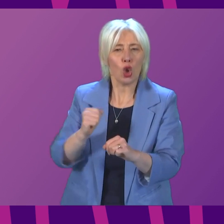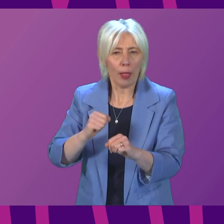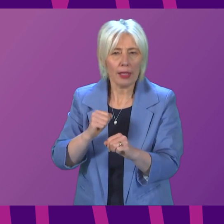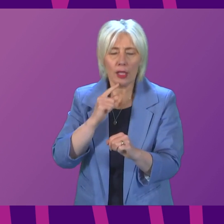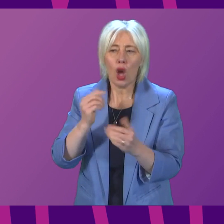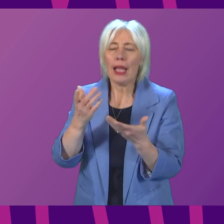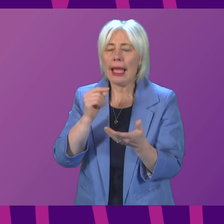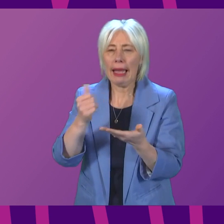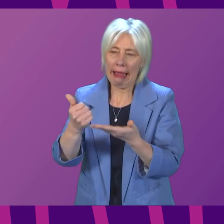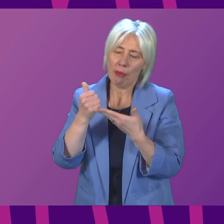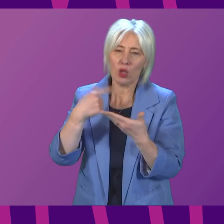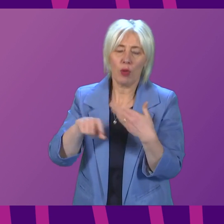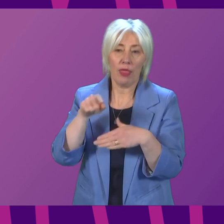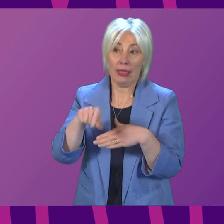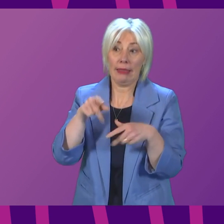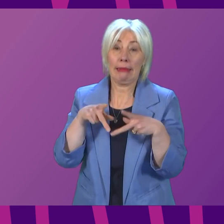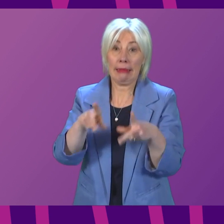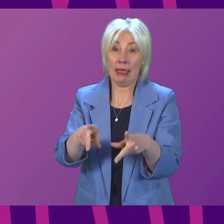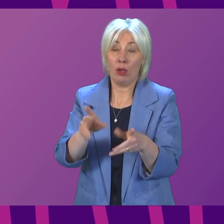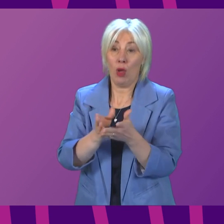I look forward to seeing significant progress in the course of this year, including signed